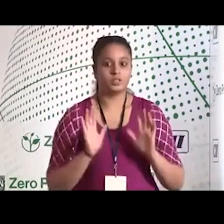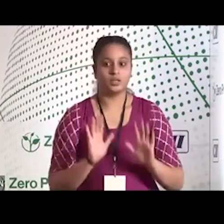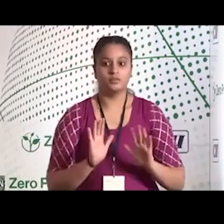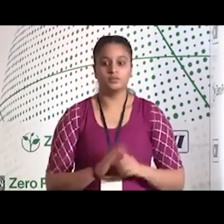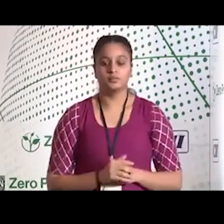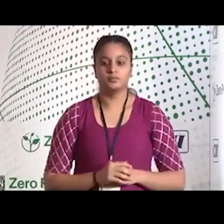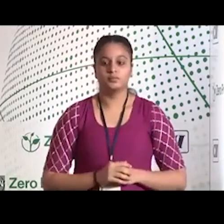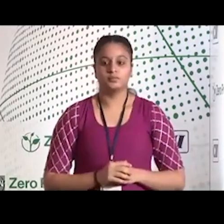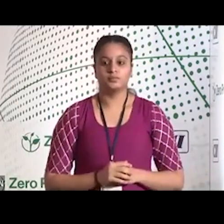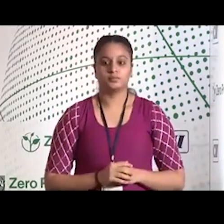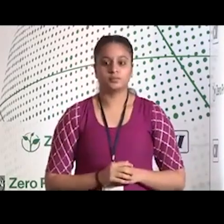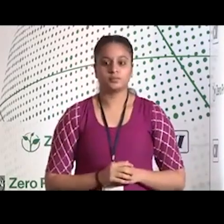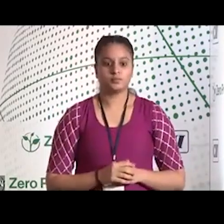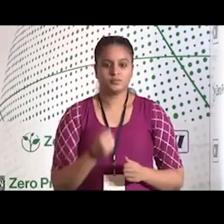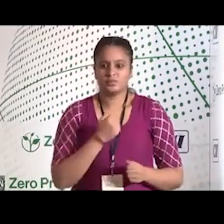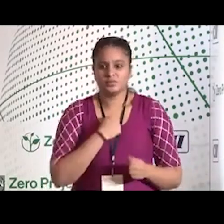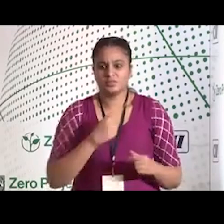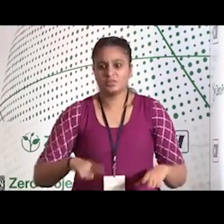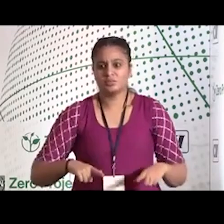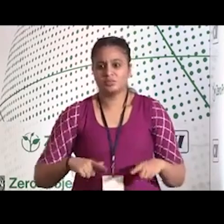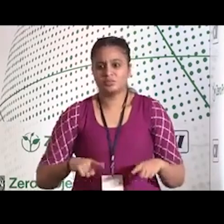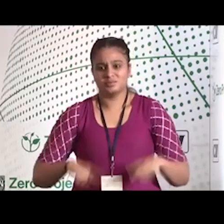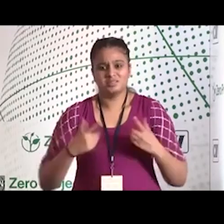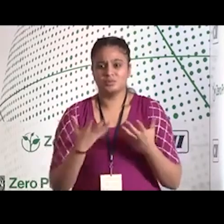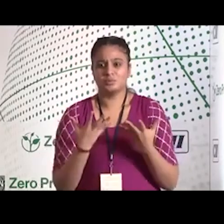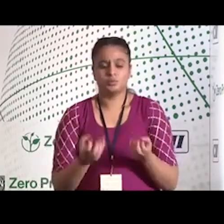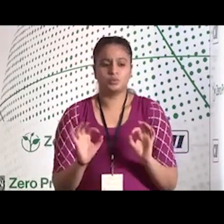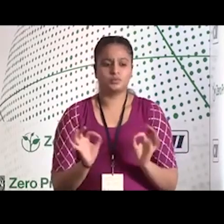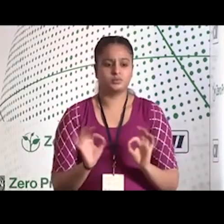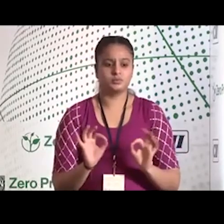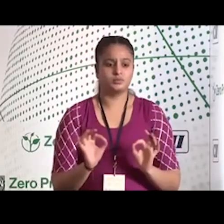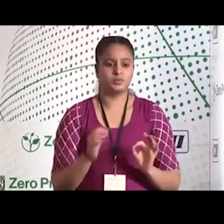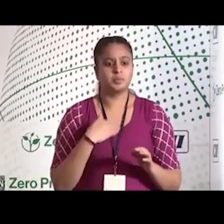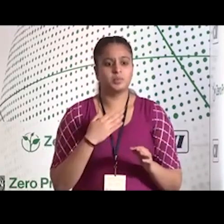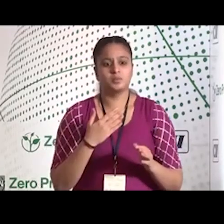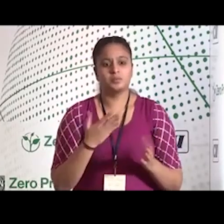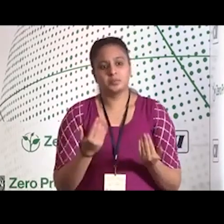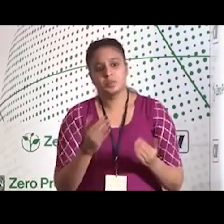do you negate Che mercy as that which is a greater velocity around